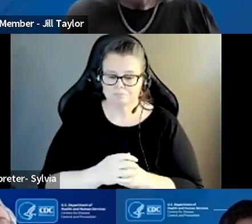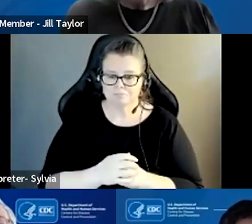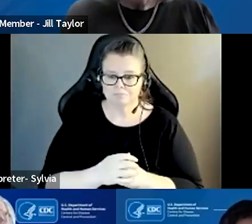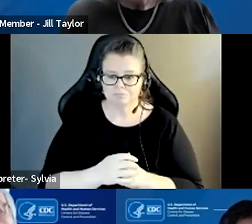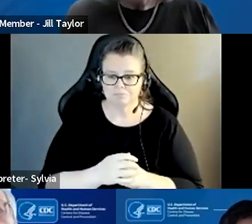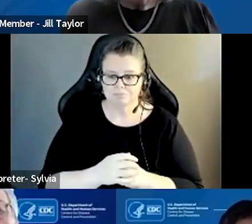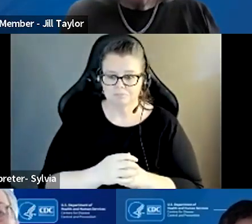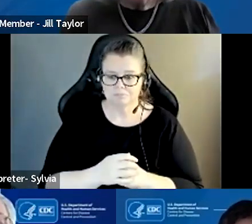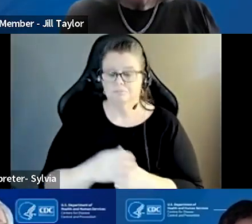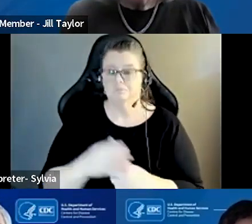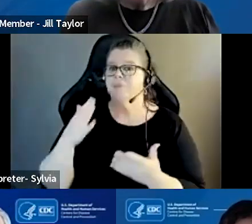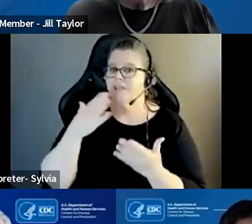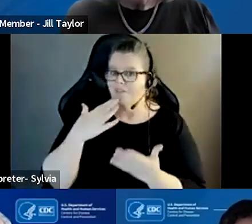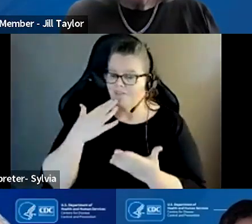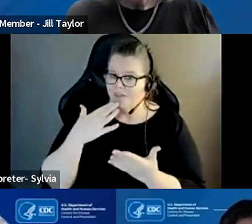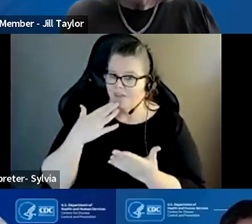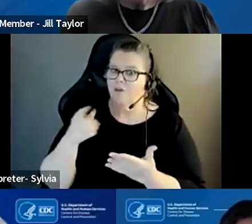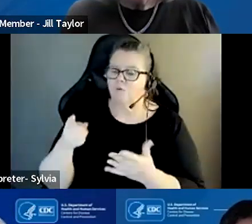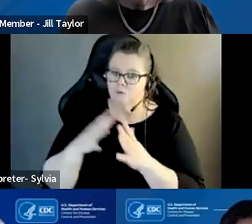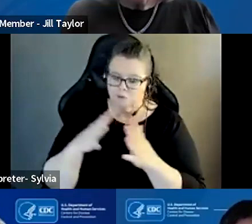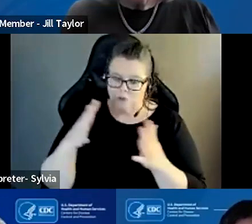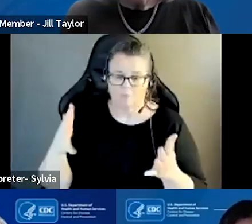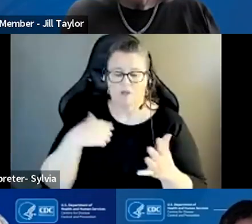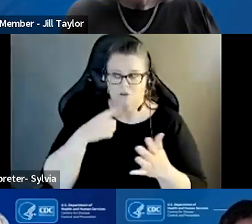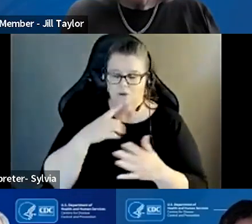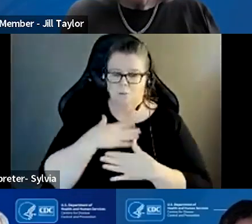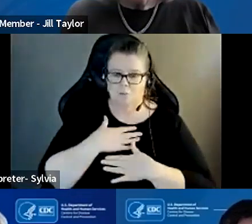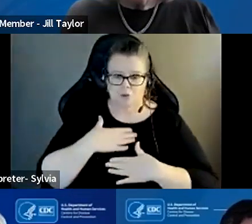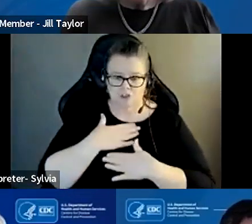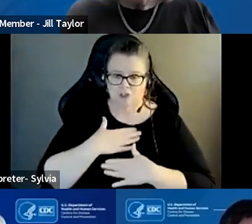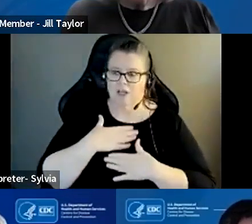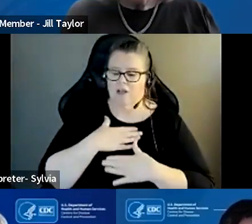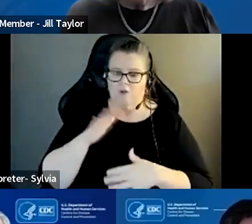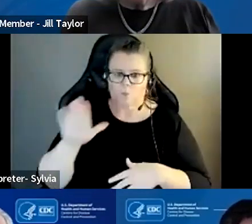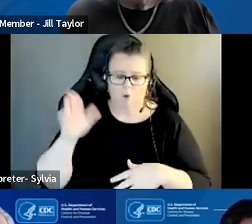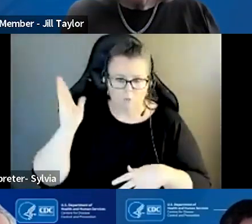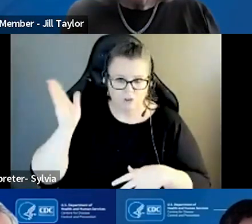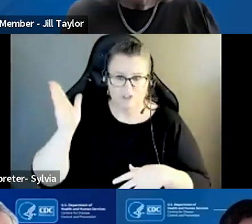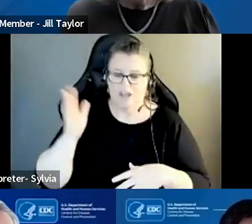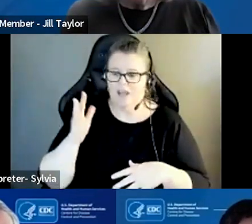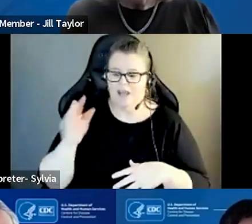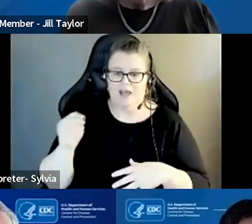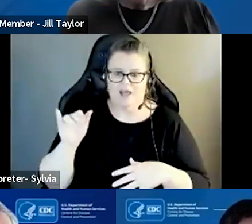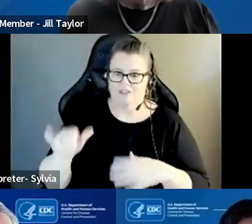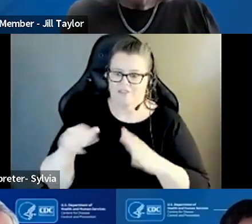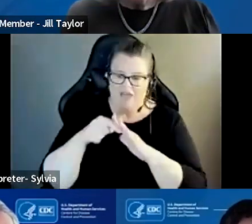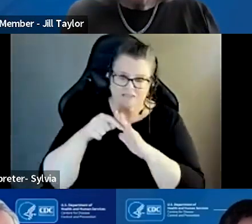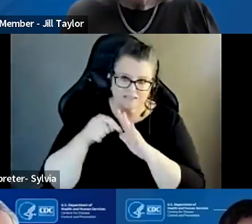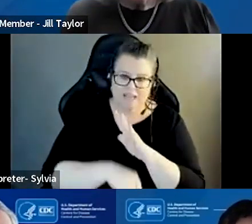Thank you so much. And I really appreciate the presentation and the scale of the challenge. I think our comments about how dense your presentation was,